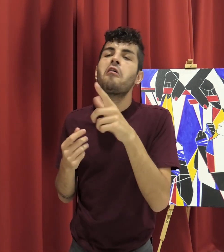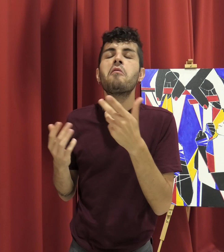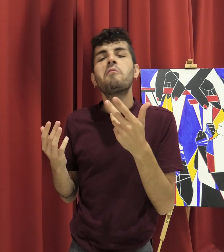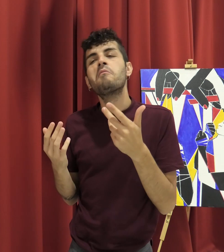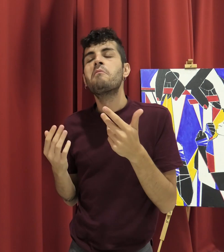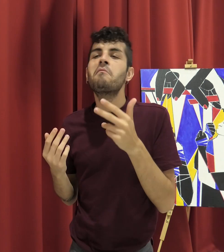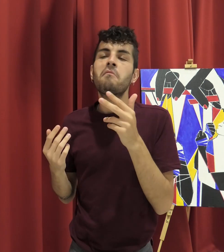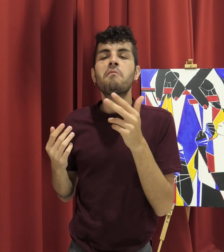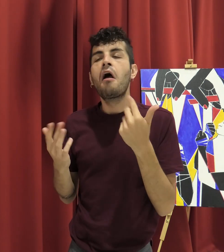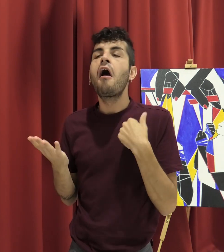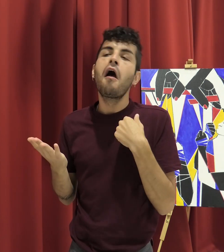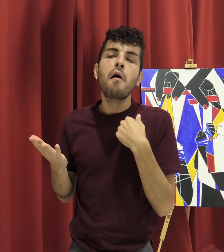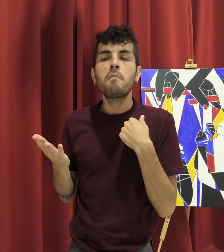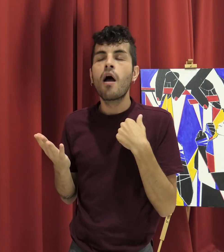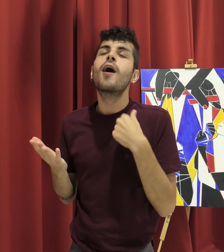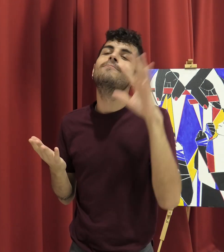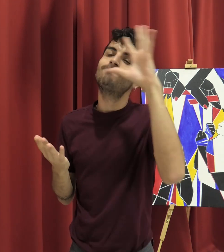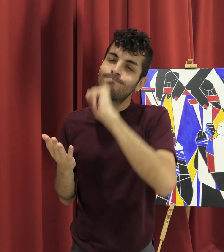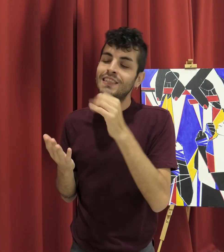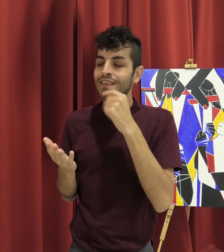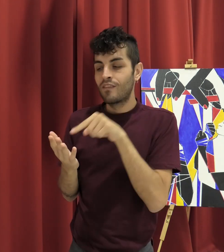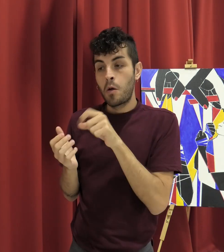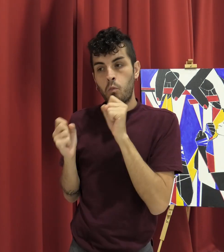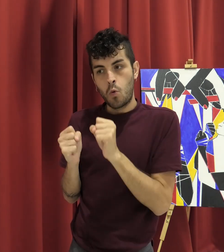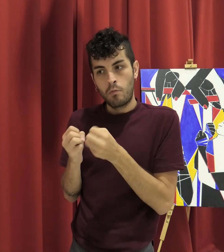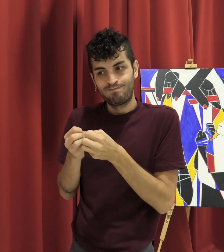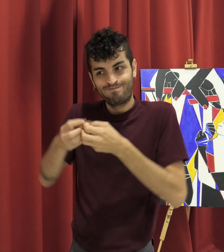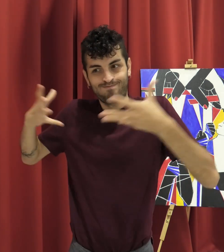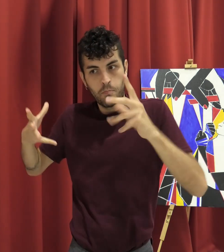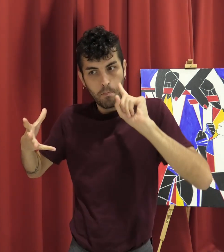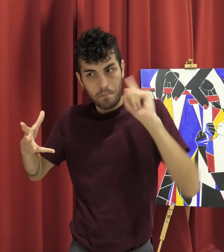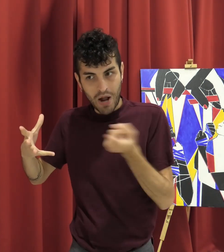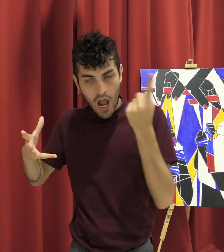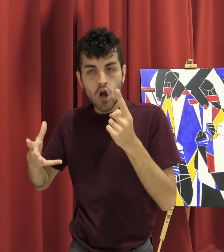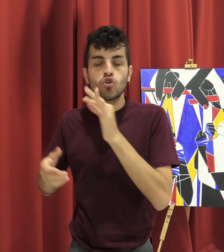if on the other hand the reactions are neutral then I realise that I have to develop